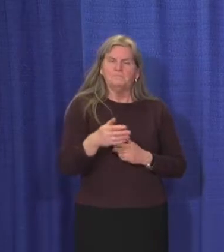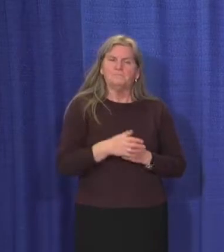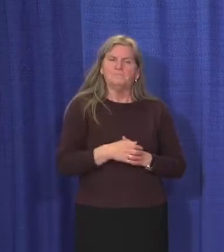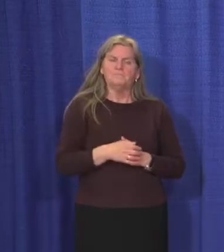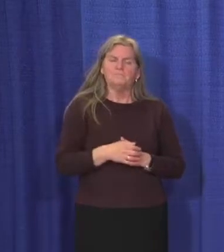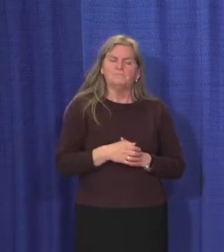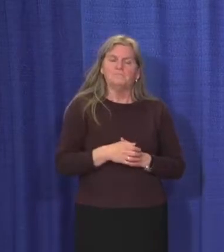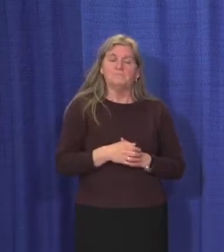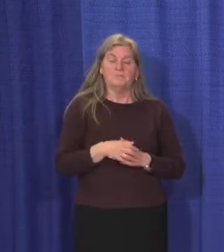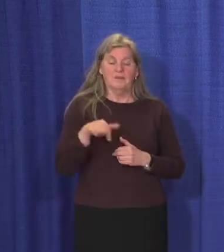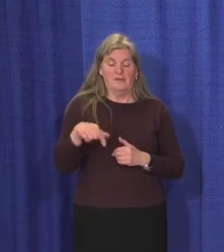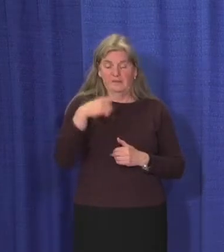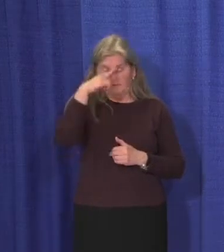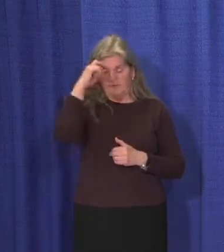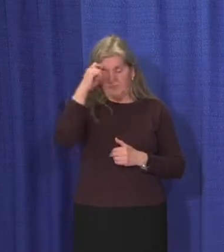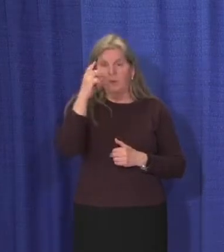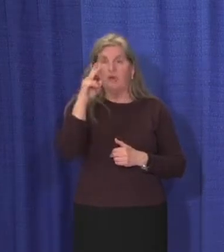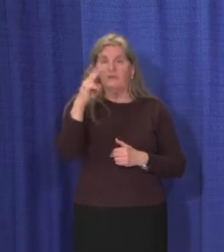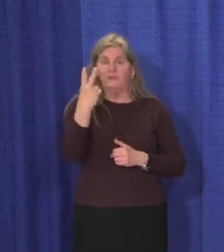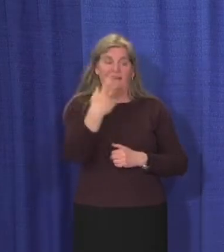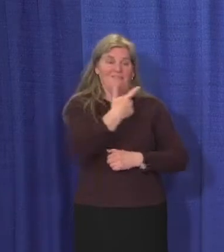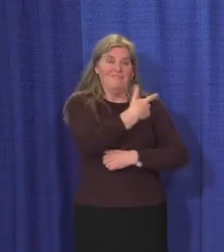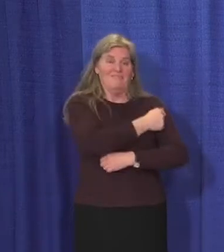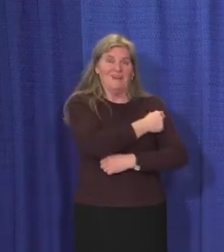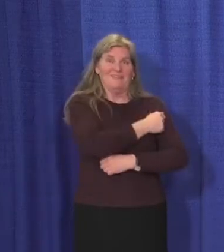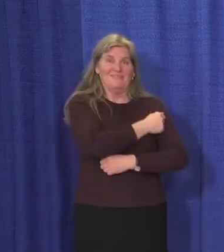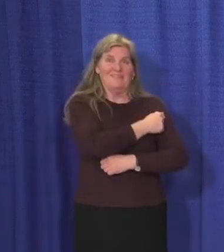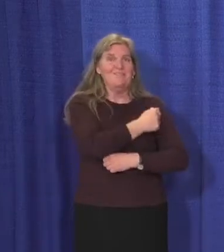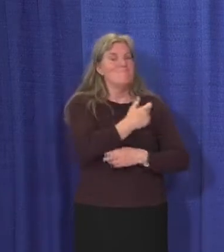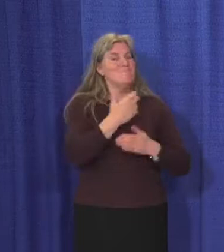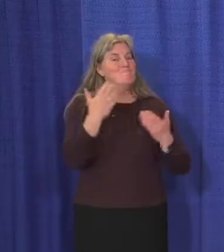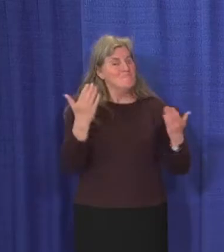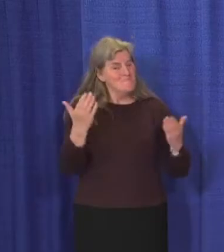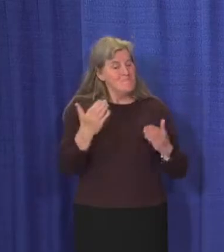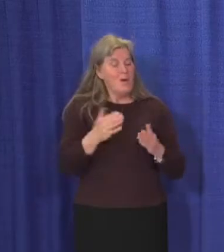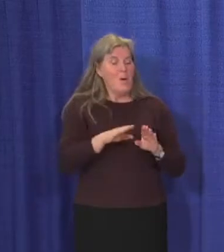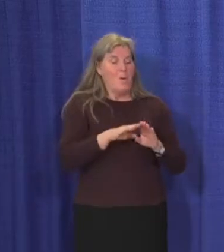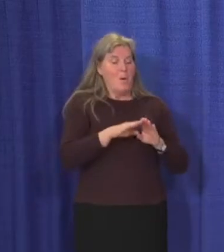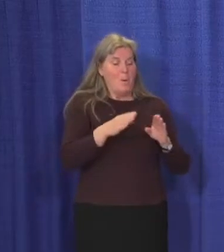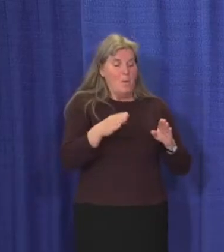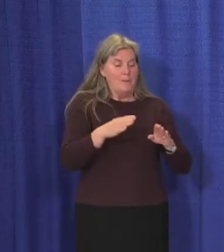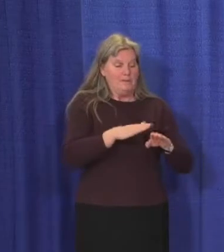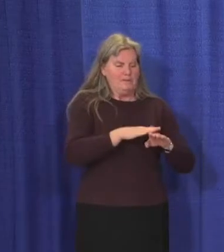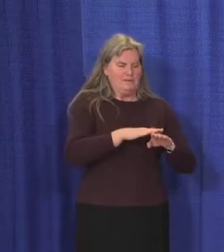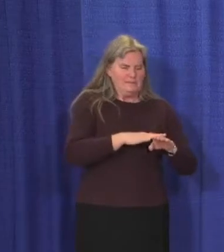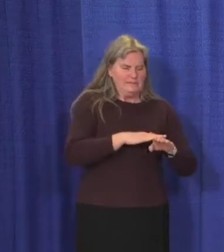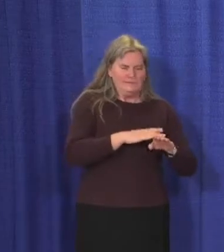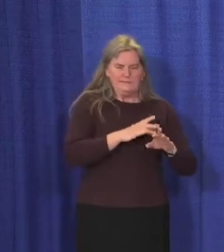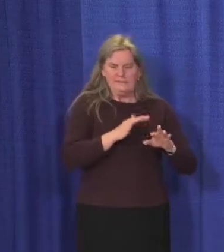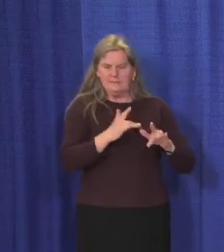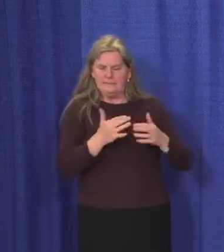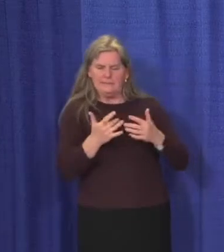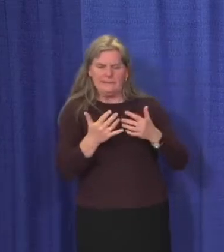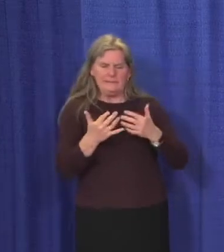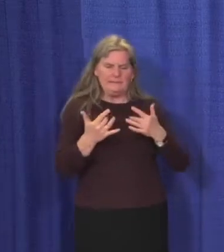As we move to a two vaccine summer we must remember reopening as a process of slowly